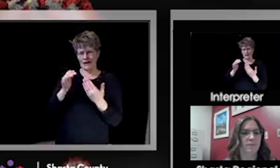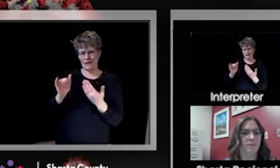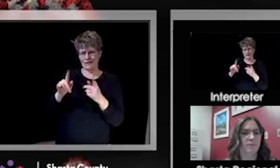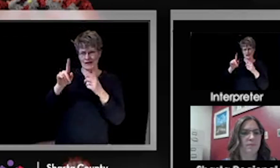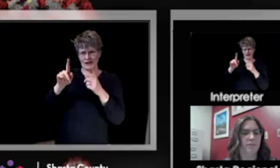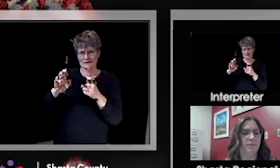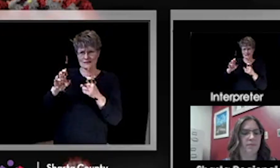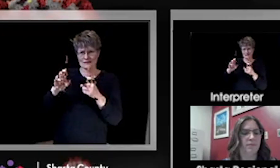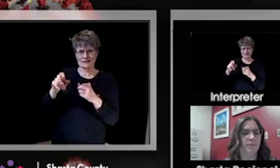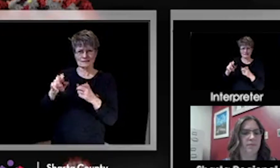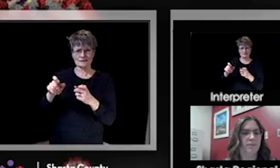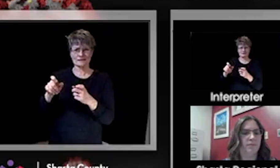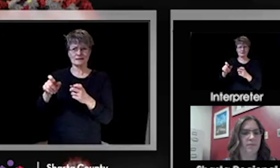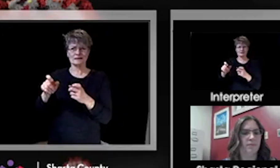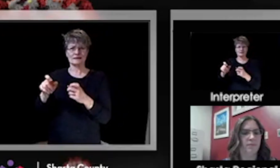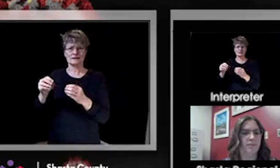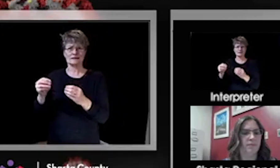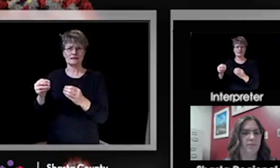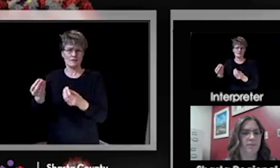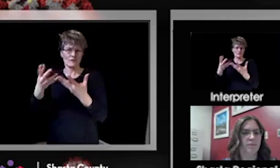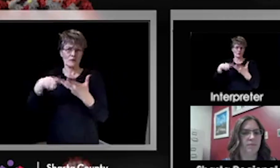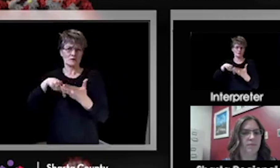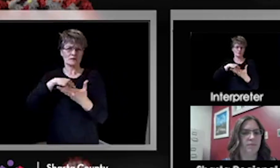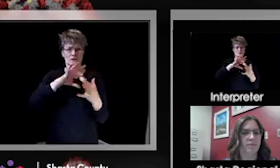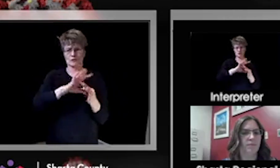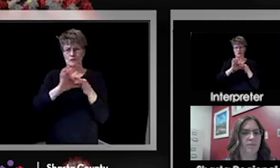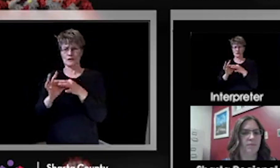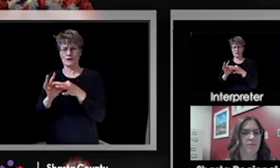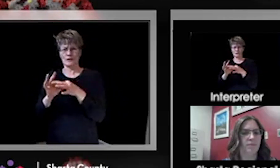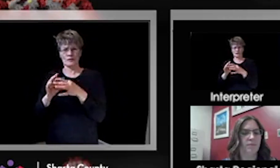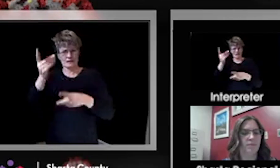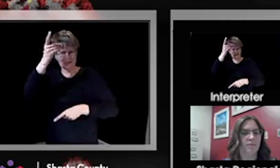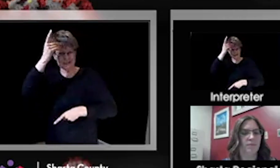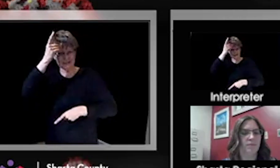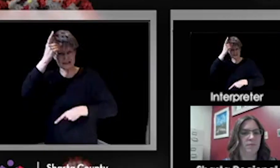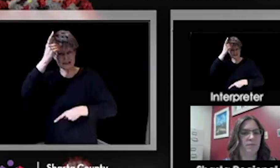because there are other types of COVID viruses, so you want to make sure that you are using